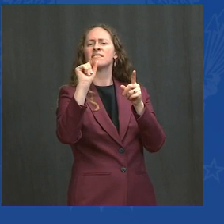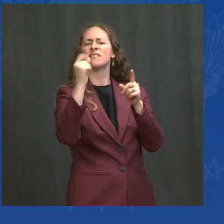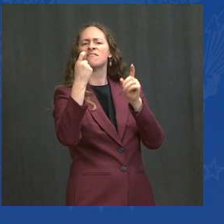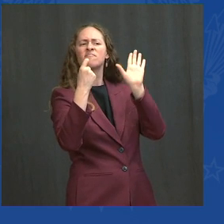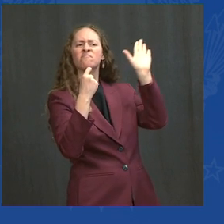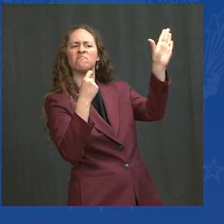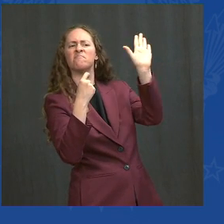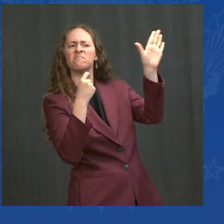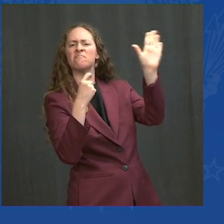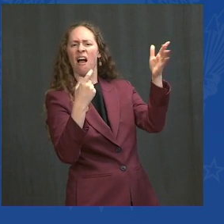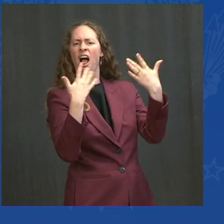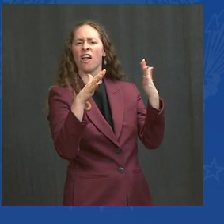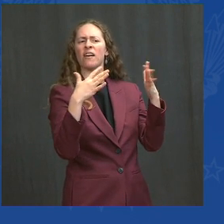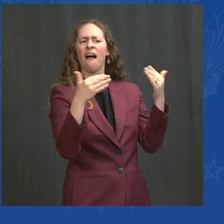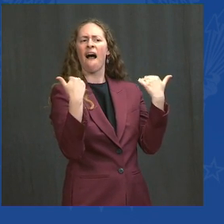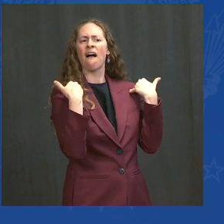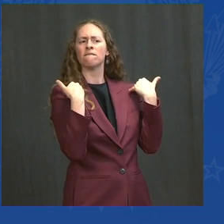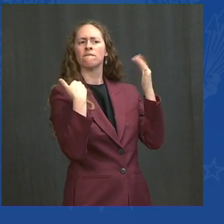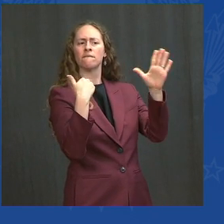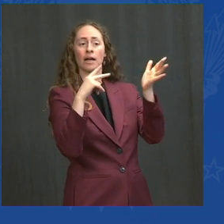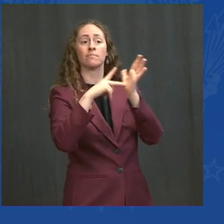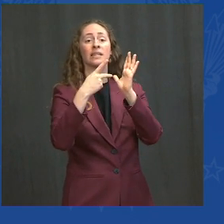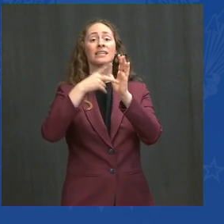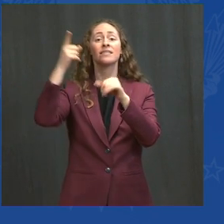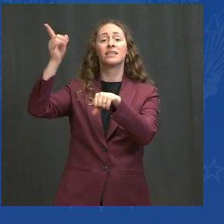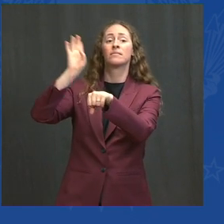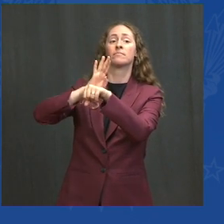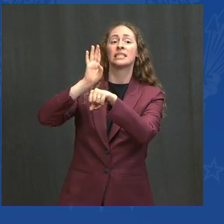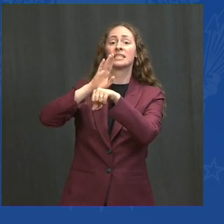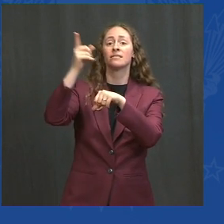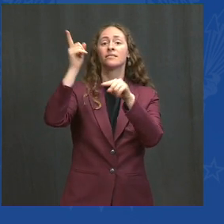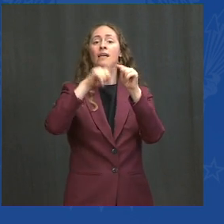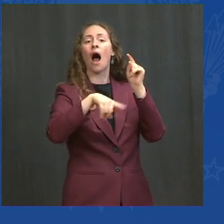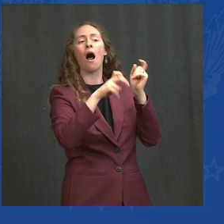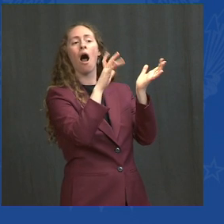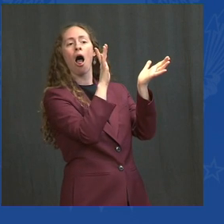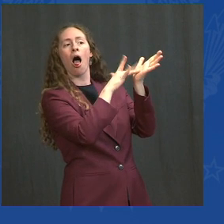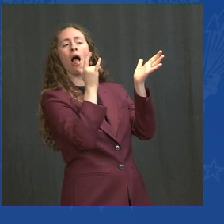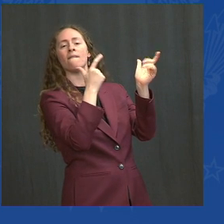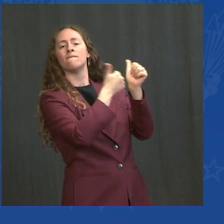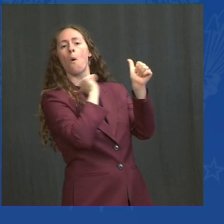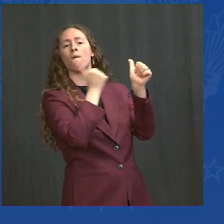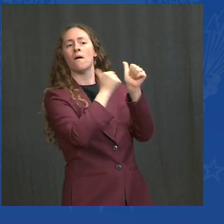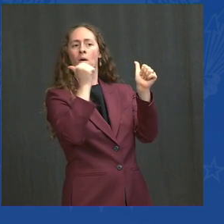can't avoid paying the taxes at home -- that would generate, in America, $385 billion.